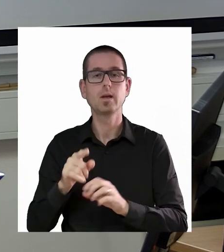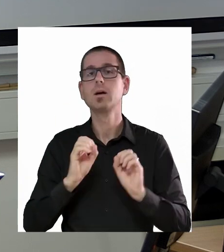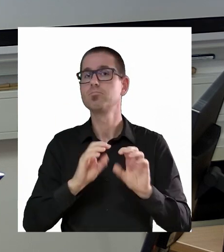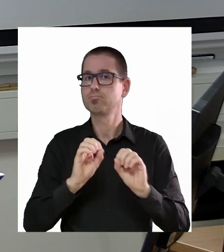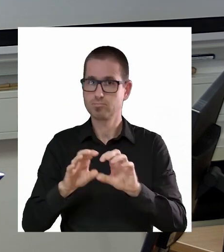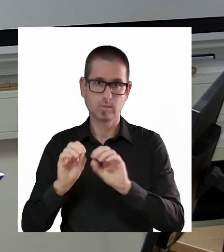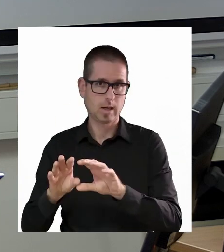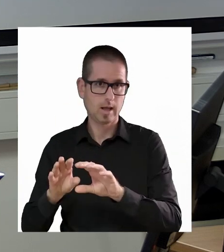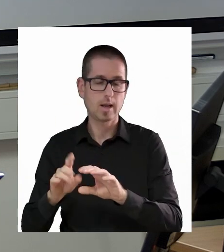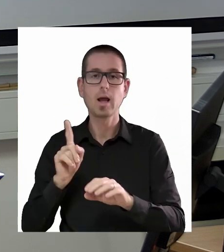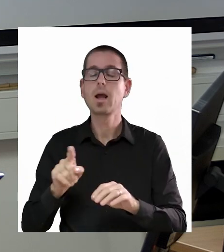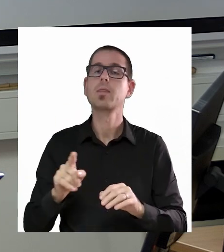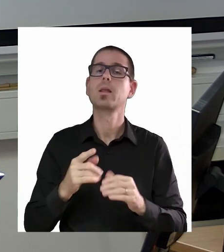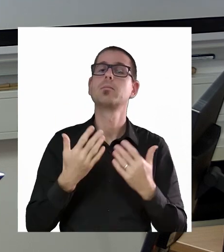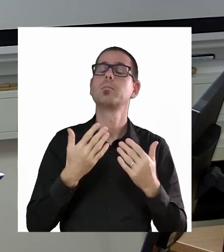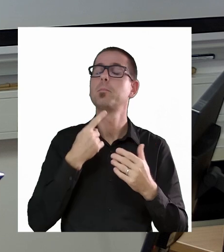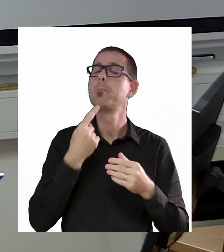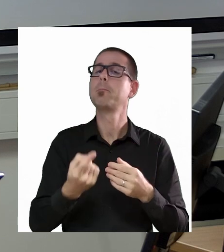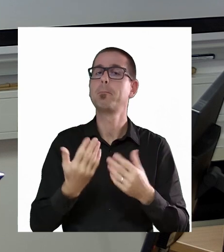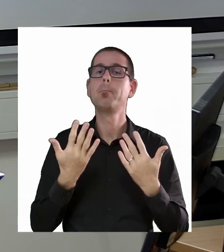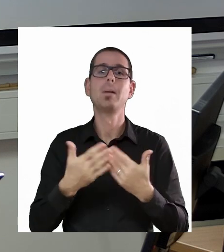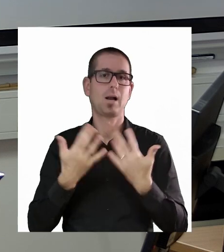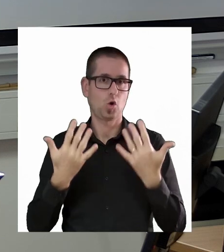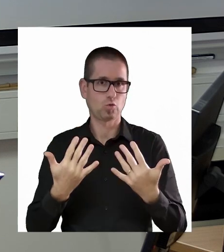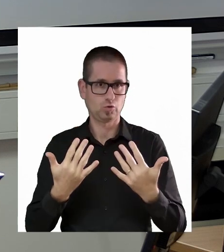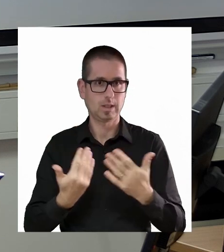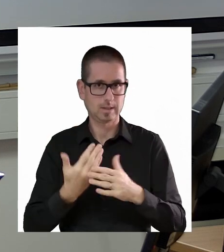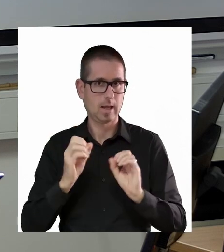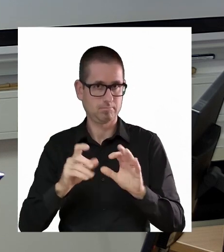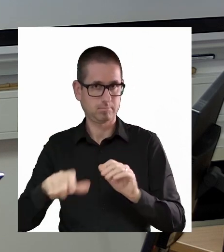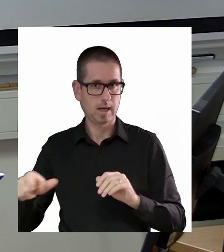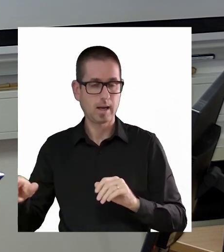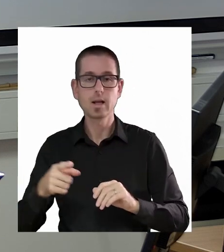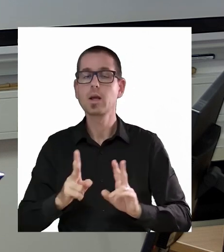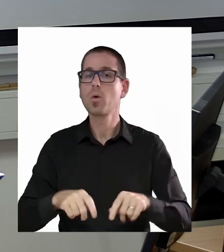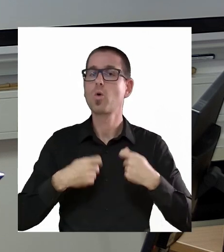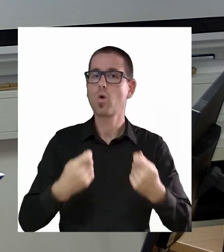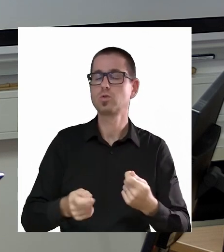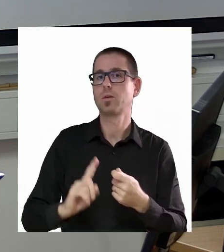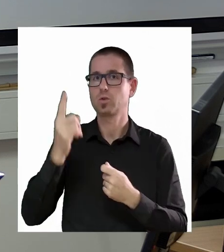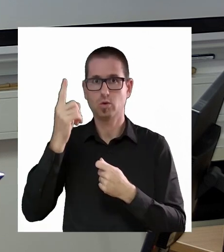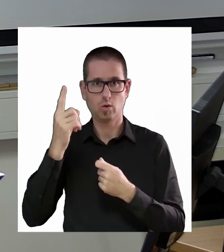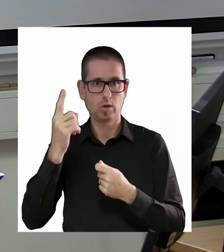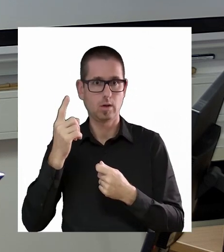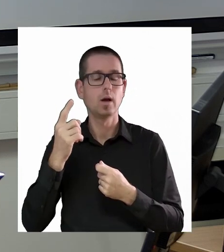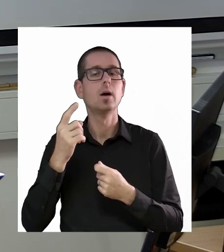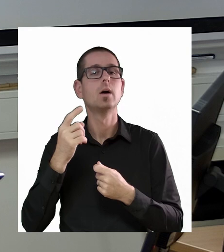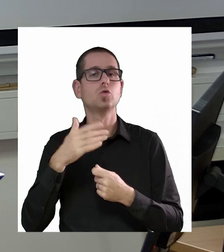trainers. So really a material with other words that can be used by higher education institution to implement